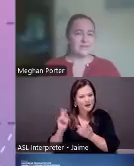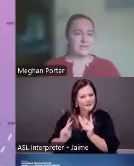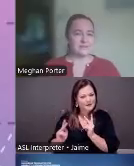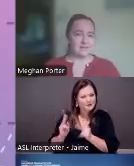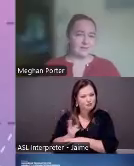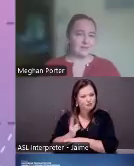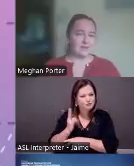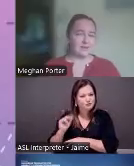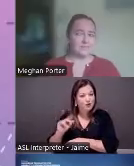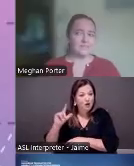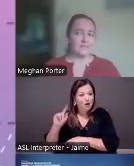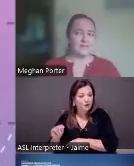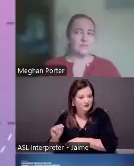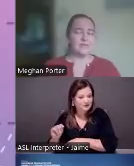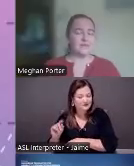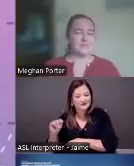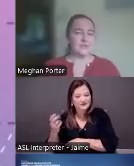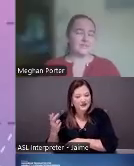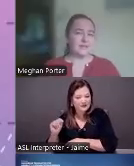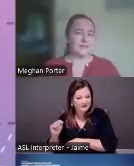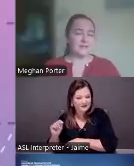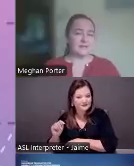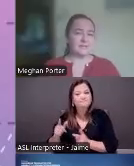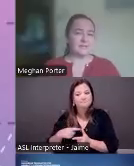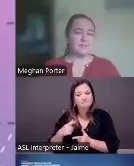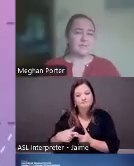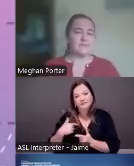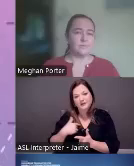And so we can address that in a useful way